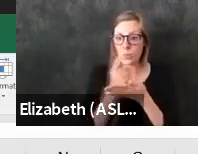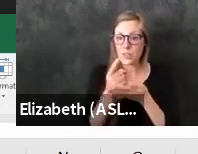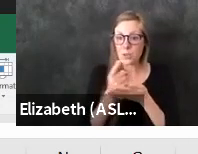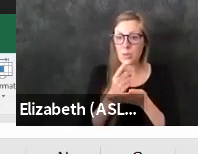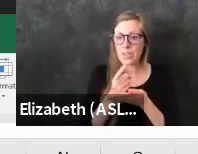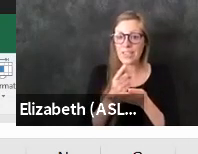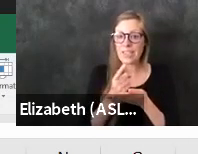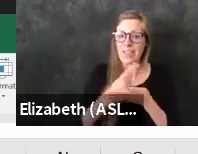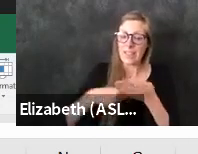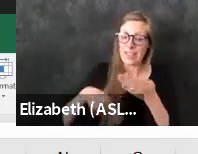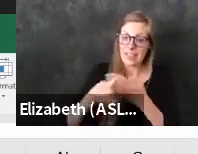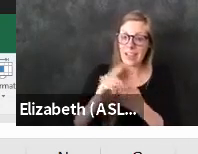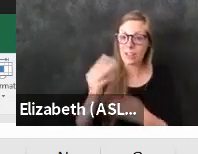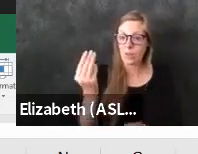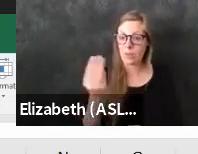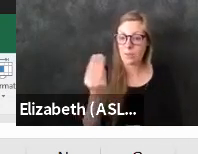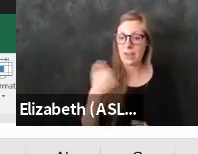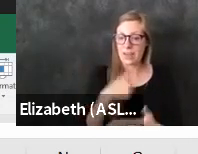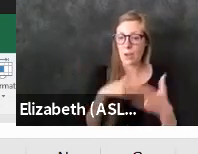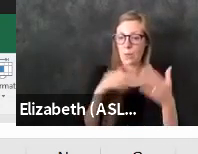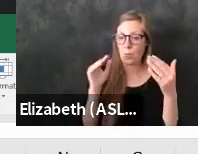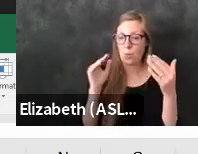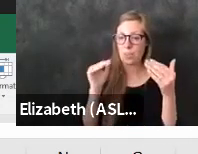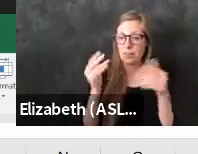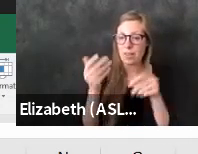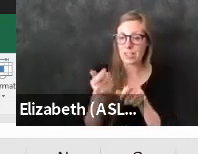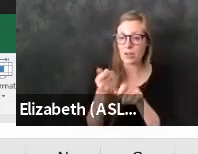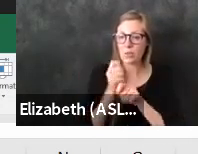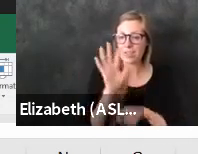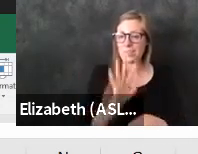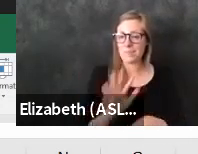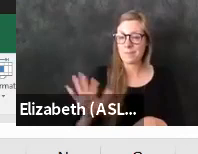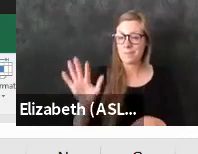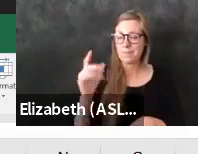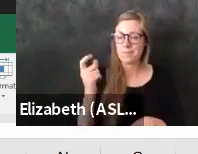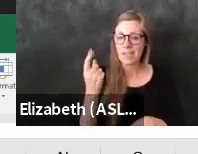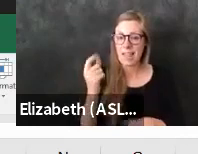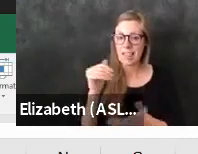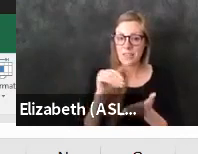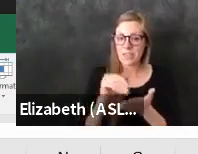Monday, we expect to receive approximately eleven thousand two hundred and twenty